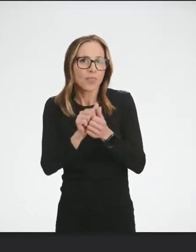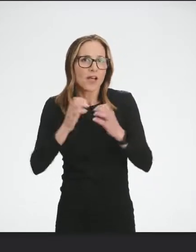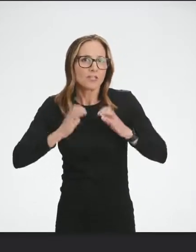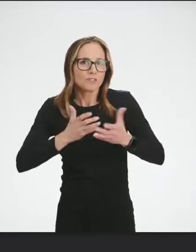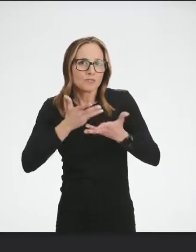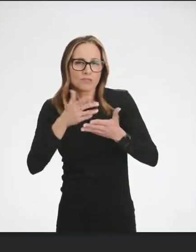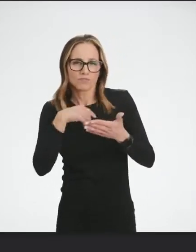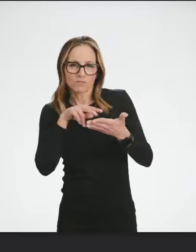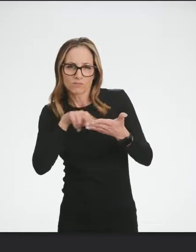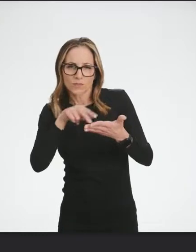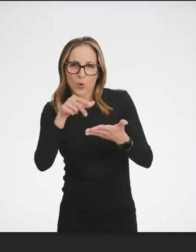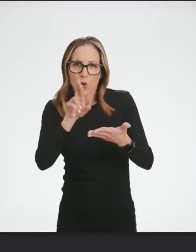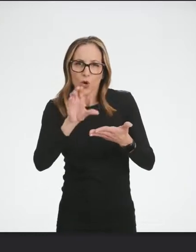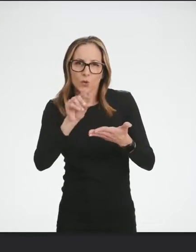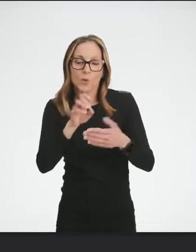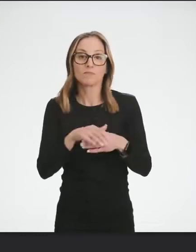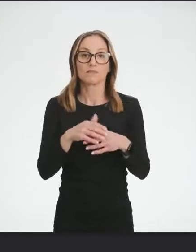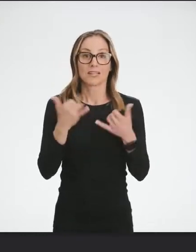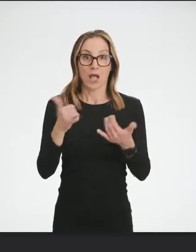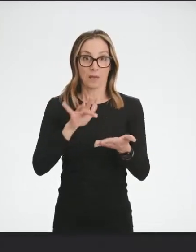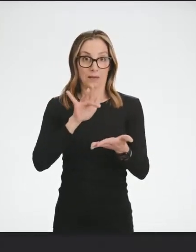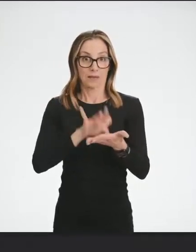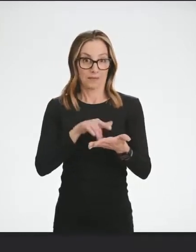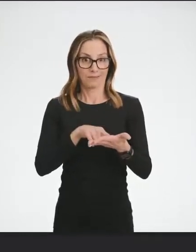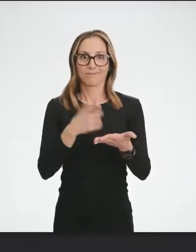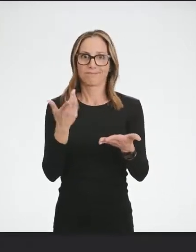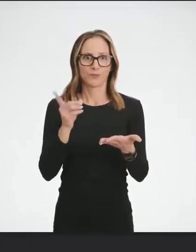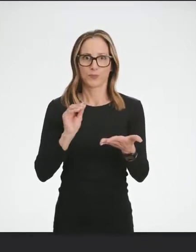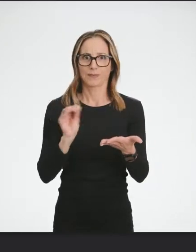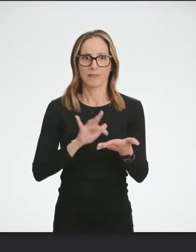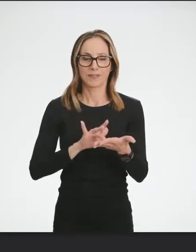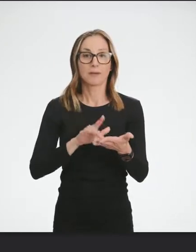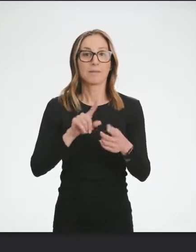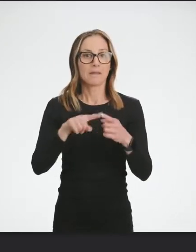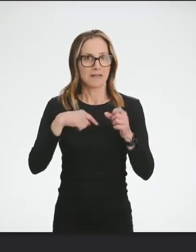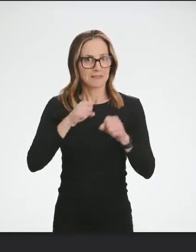Right now, that button doesn't do anything, but I can easily instantiate a new DataScanner